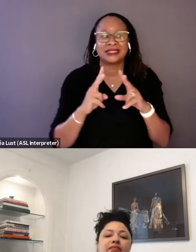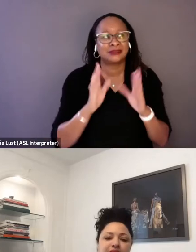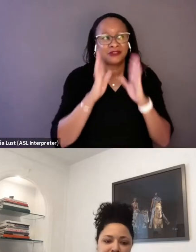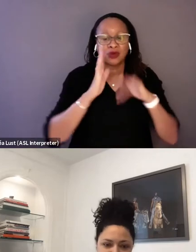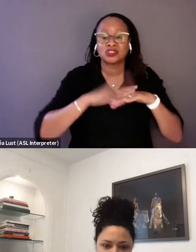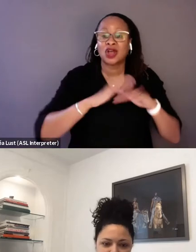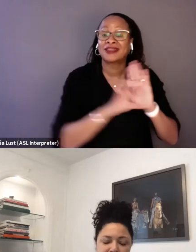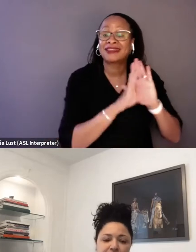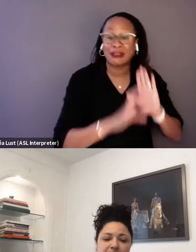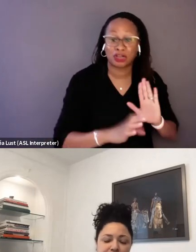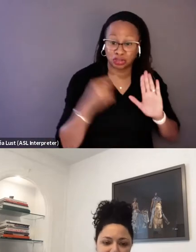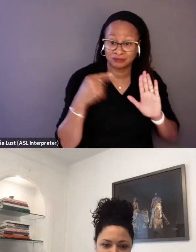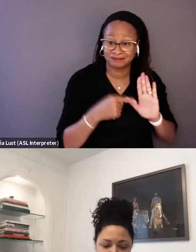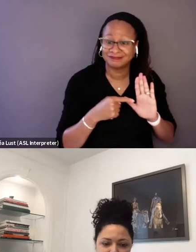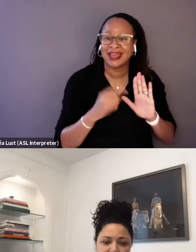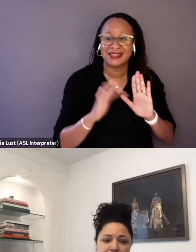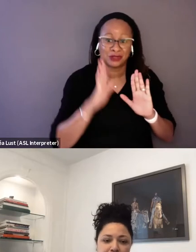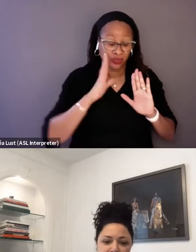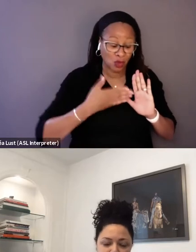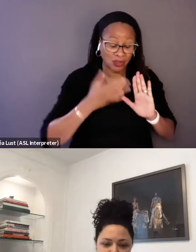You know, there had to be a sense of like,